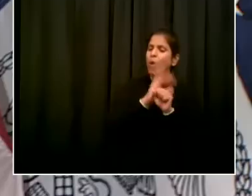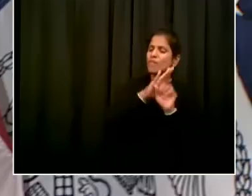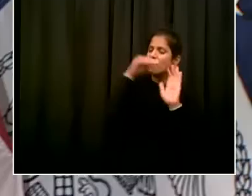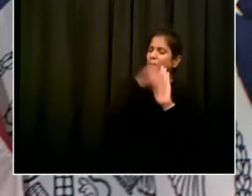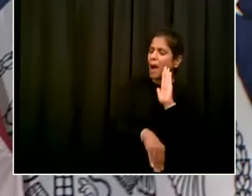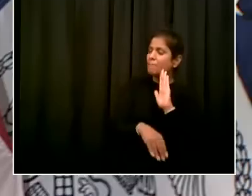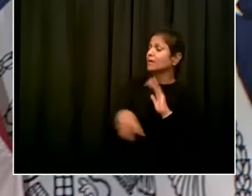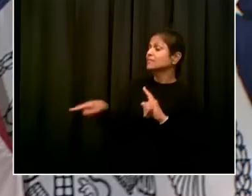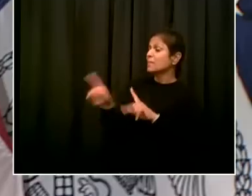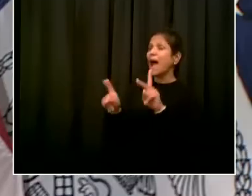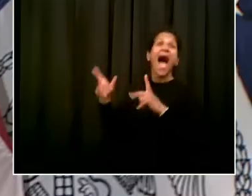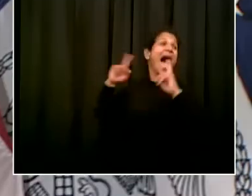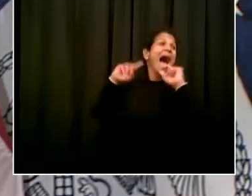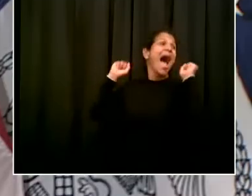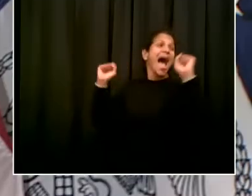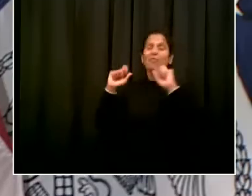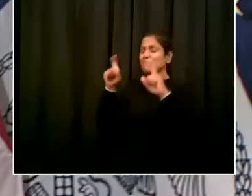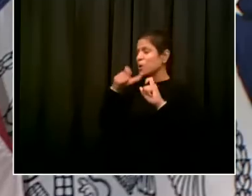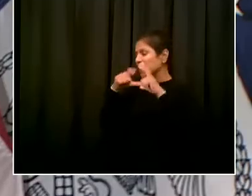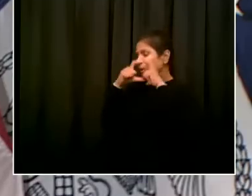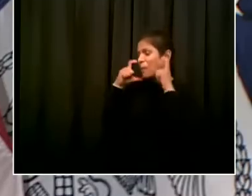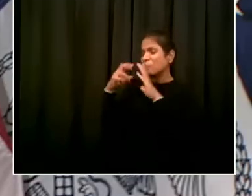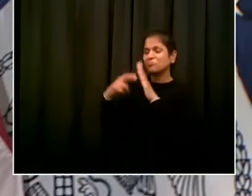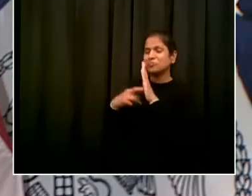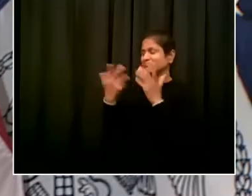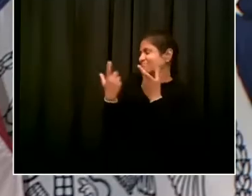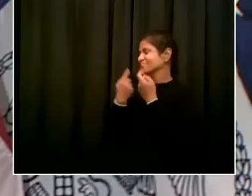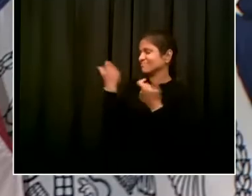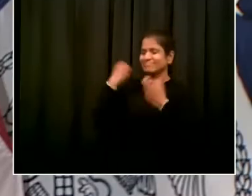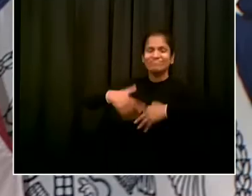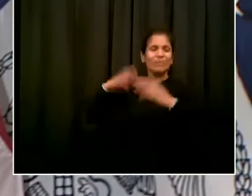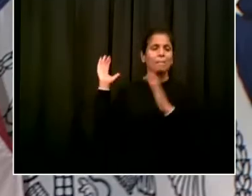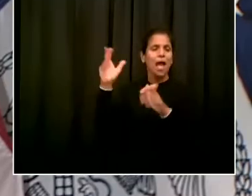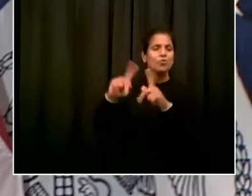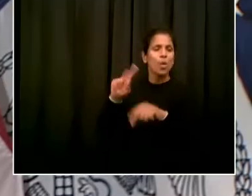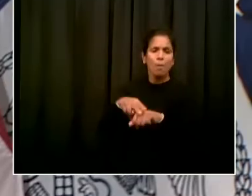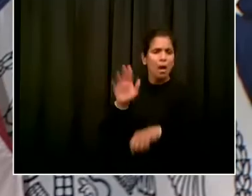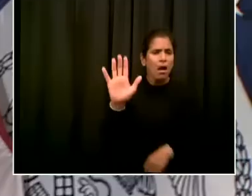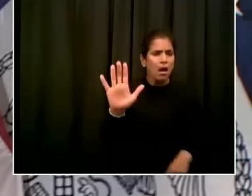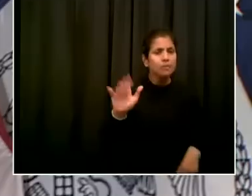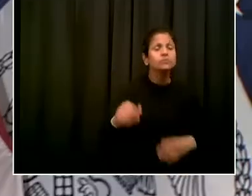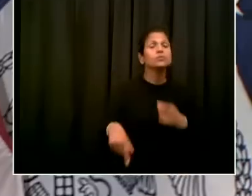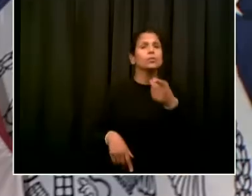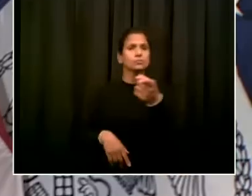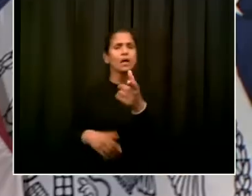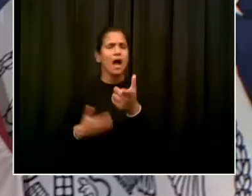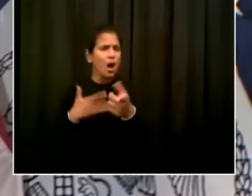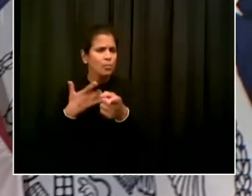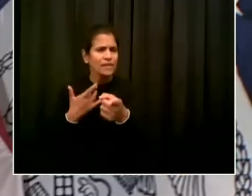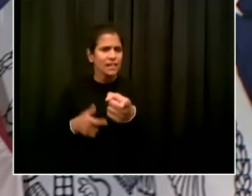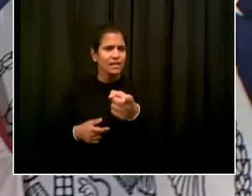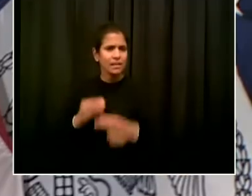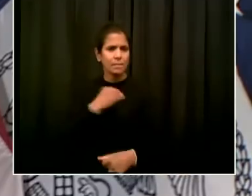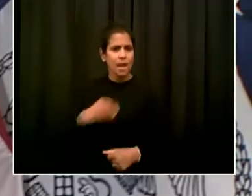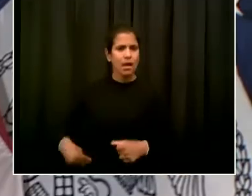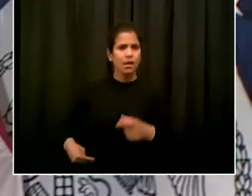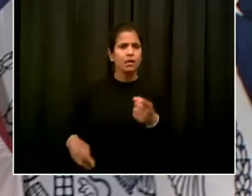THAT, NOW THAT WE HAVE BEEN TRULY GIVEN AN EXAMPLE OF THE DANGG ERSRSOF